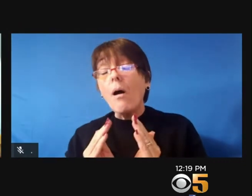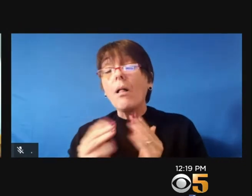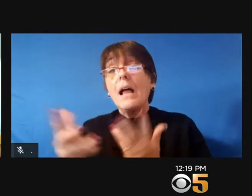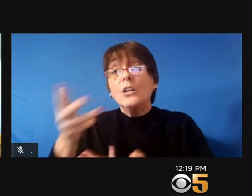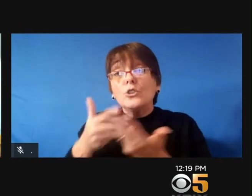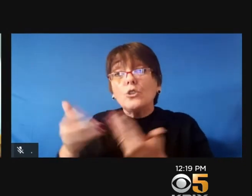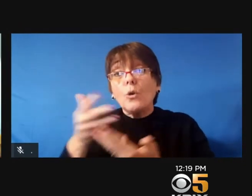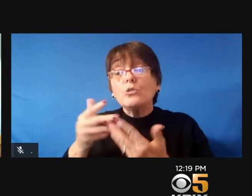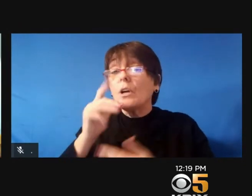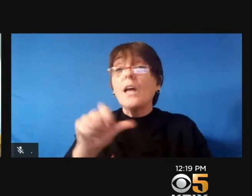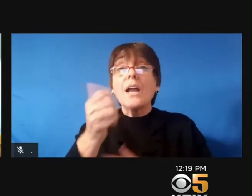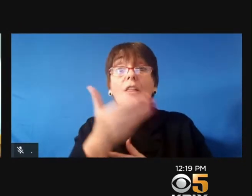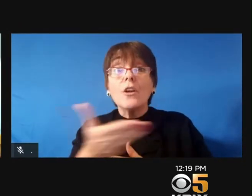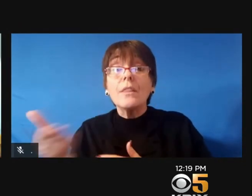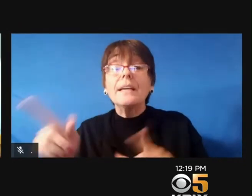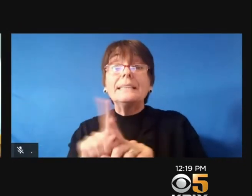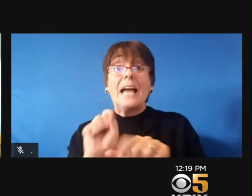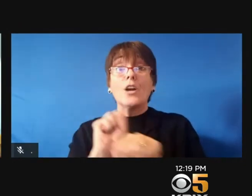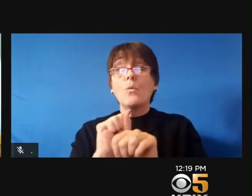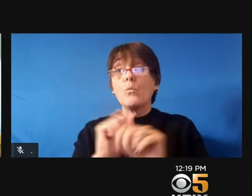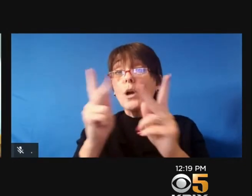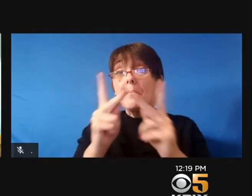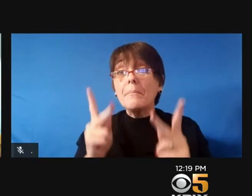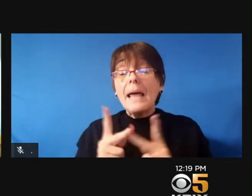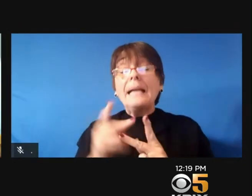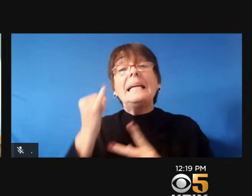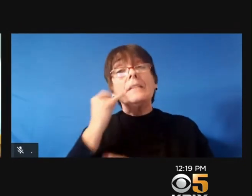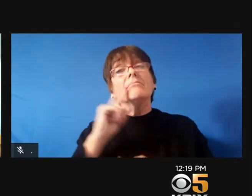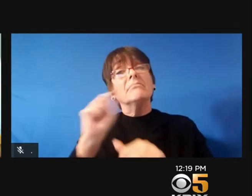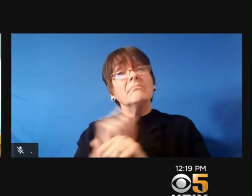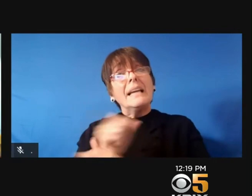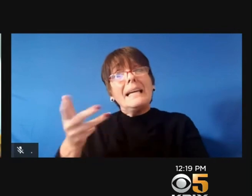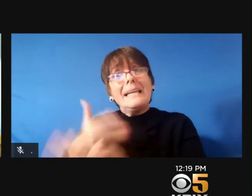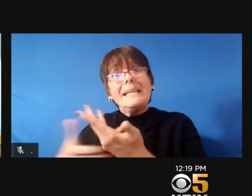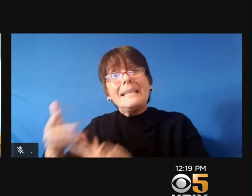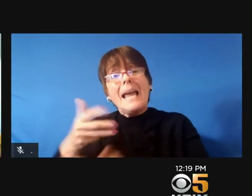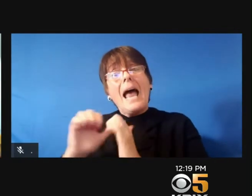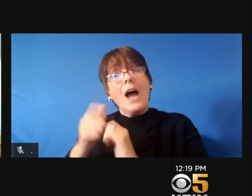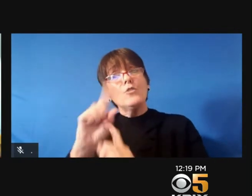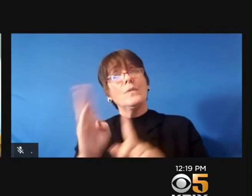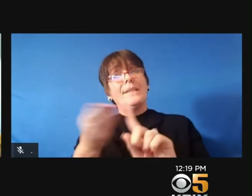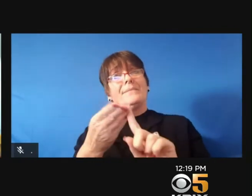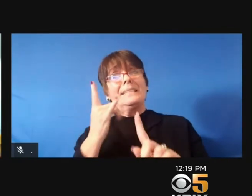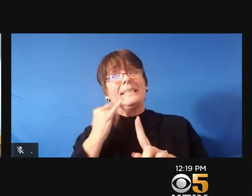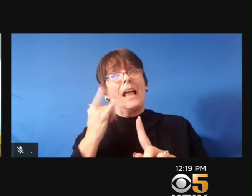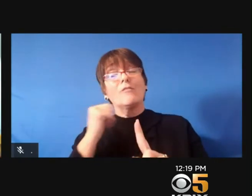TO YOU CONSIDER IT A NEW SURGE OR WAVE AND ARE THE MAIN DRIVERS SMALL SOCIAL GATHERINGS